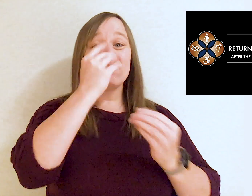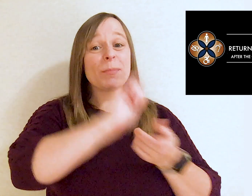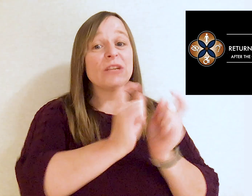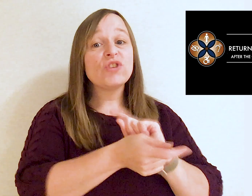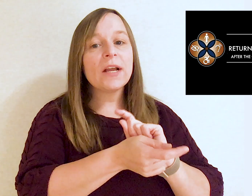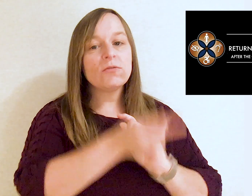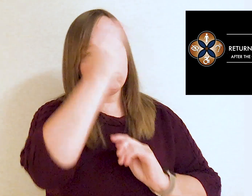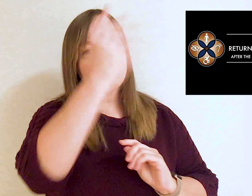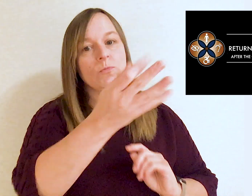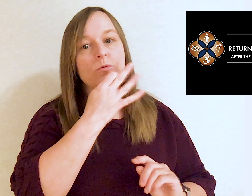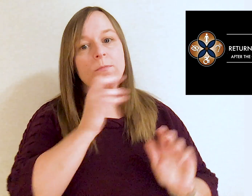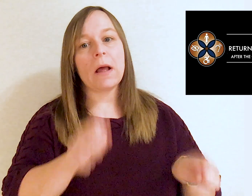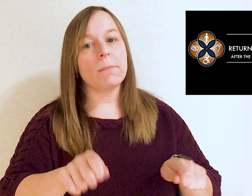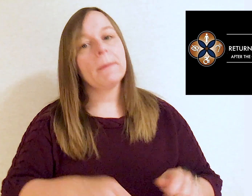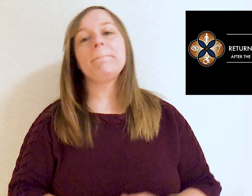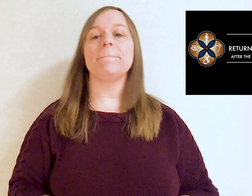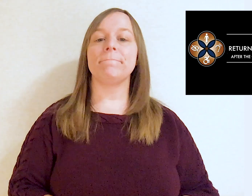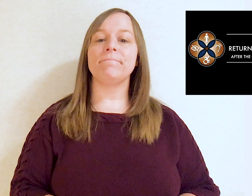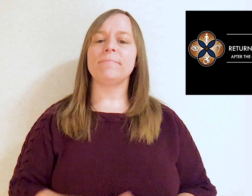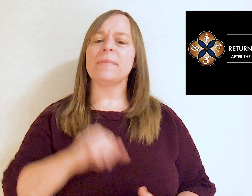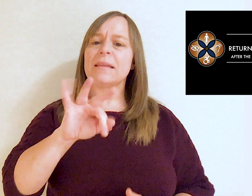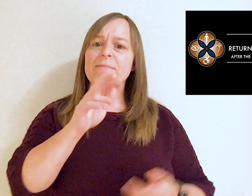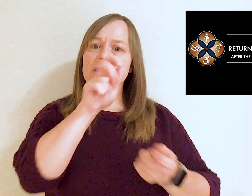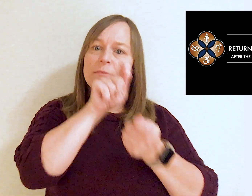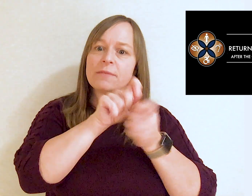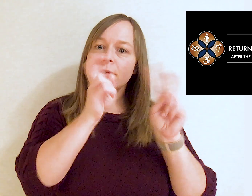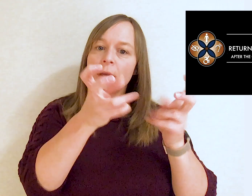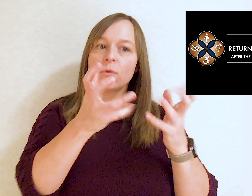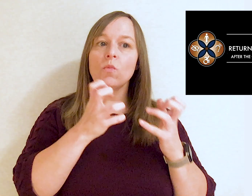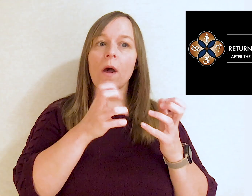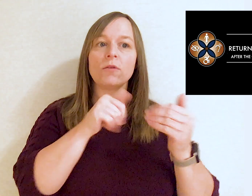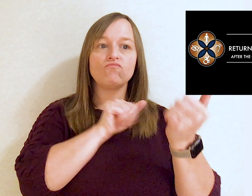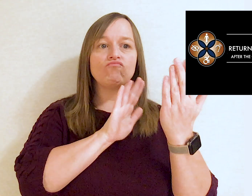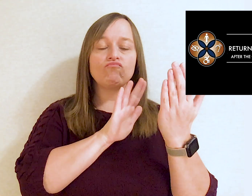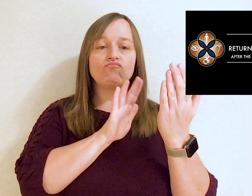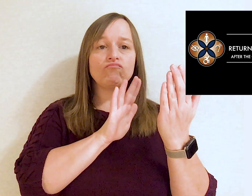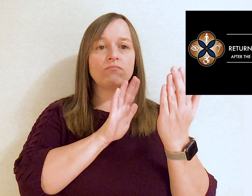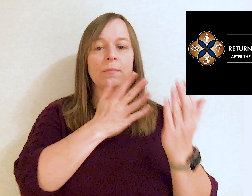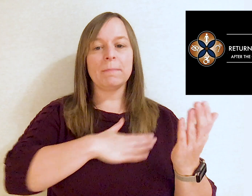as it changes. If there is a topic that you would like us to address, please